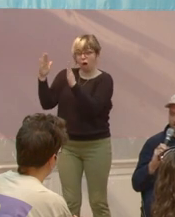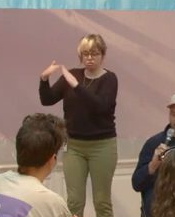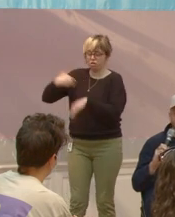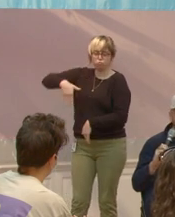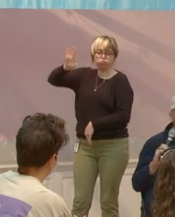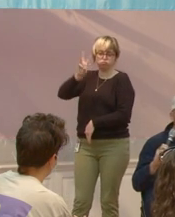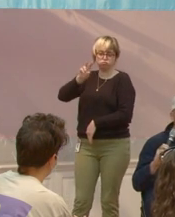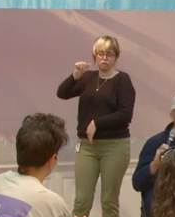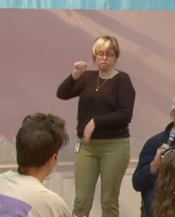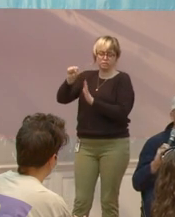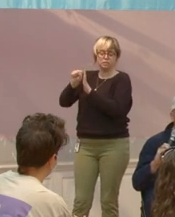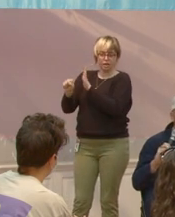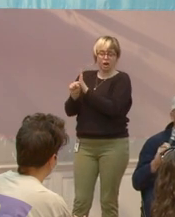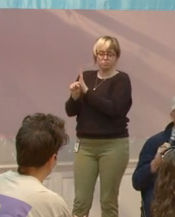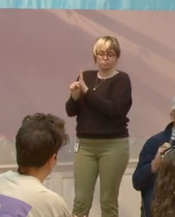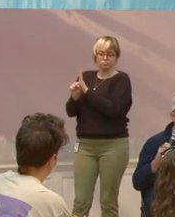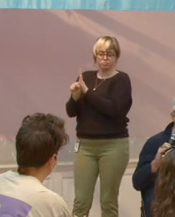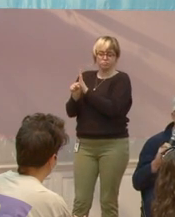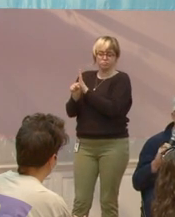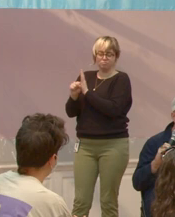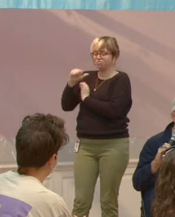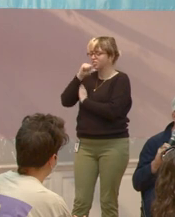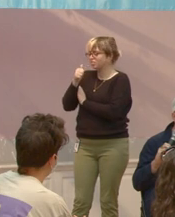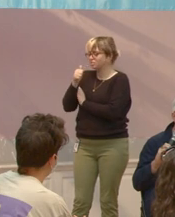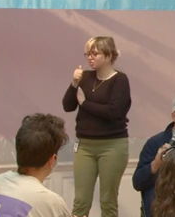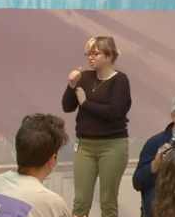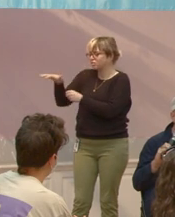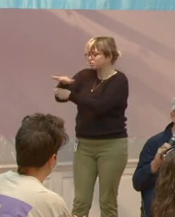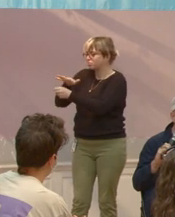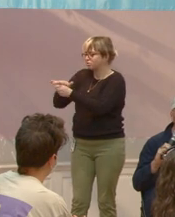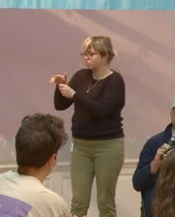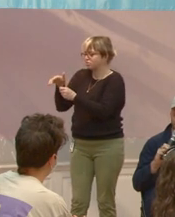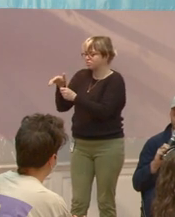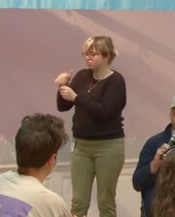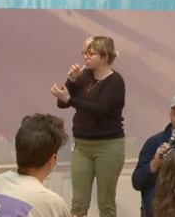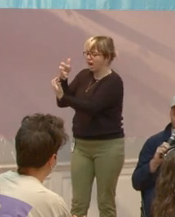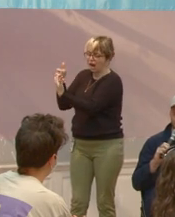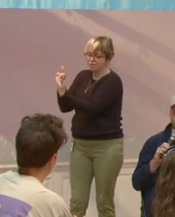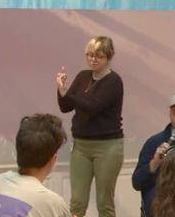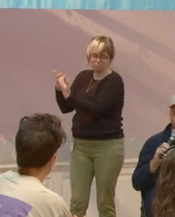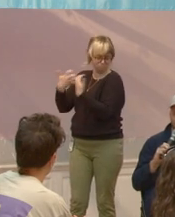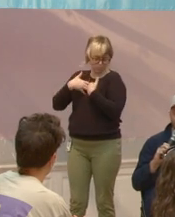in Washington State wasn't a space for me to inhabit. So I